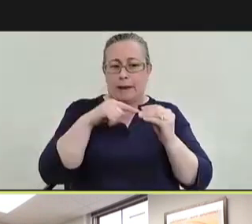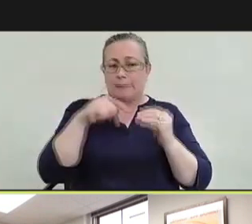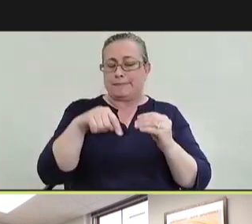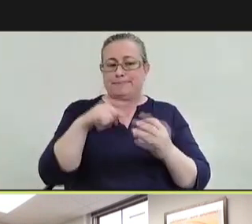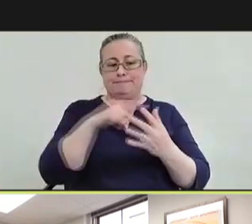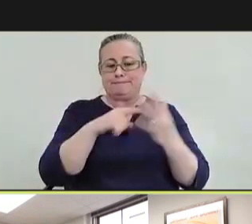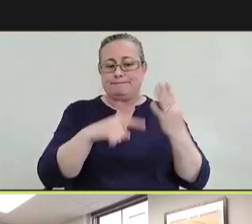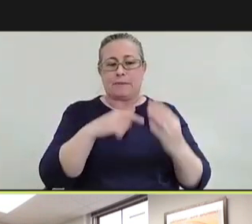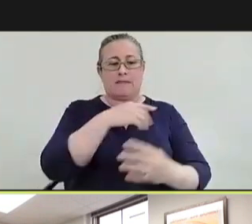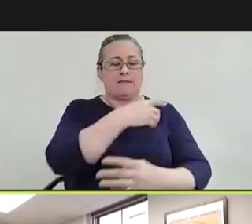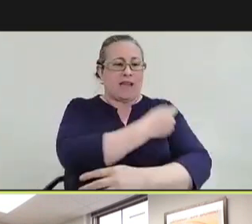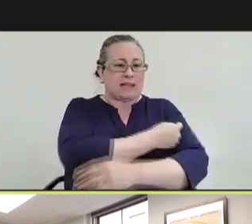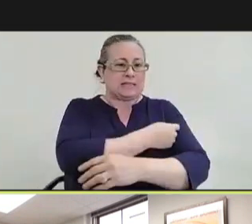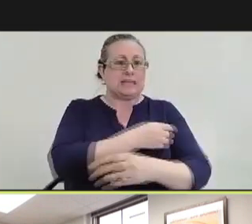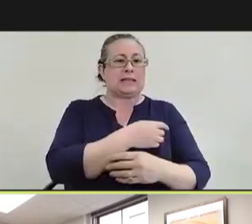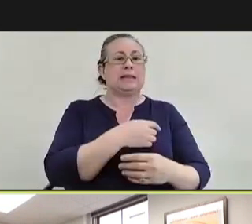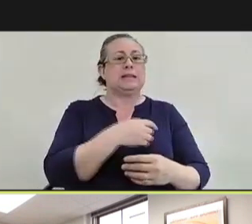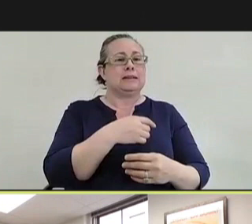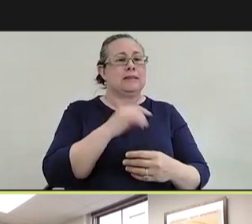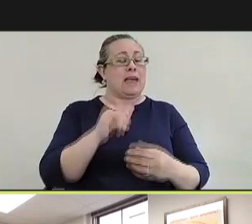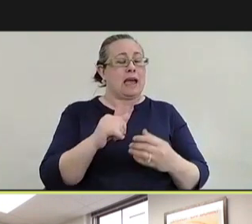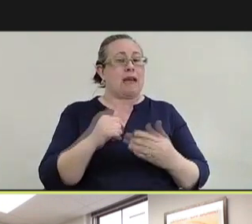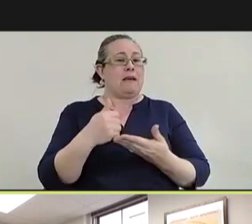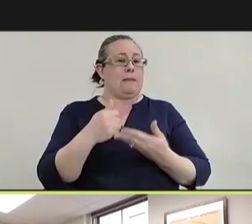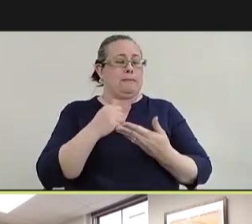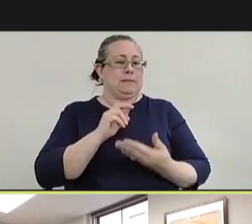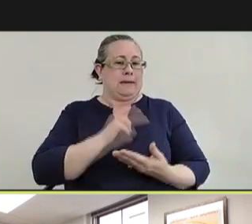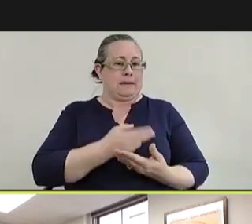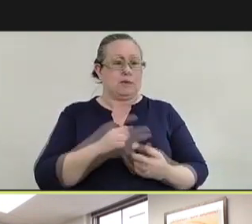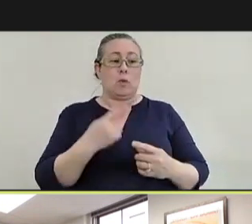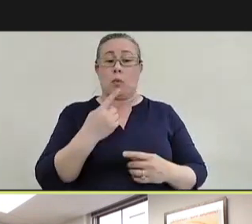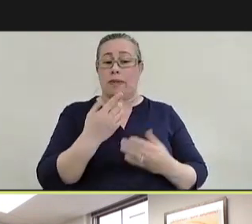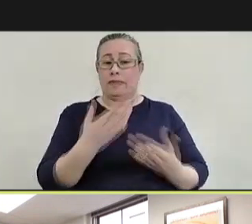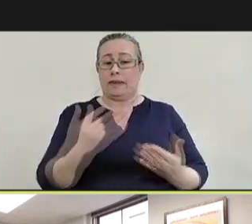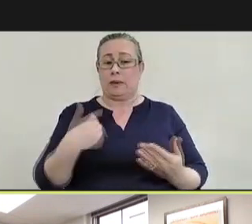works in our favor. One of the things that we're going to have to think about when we think about